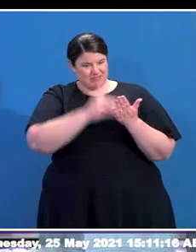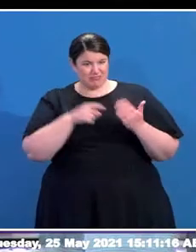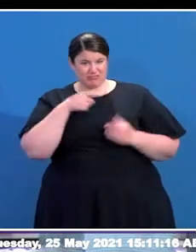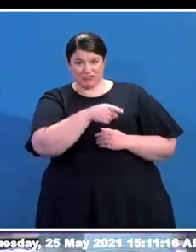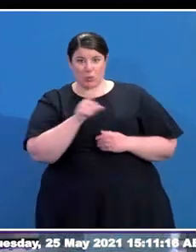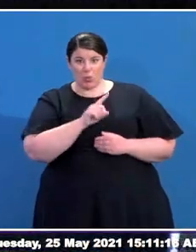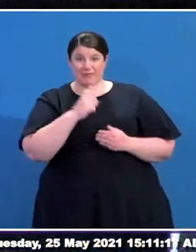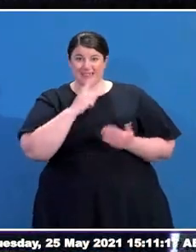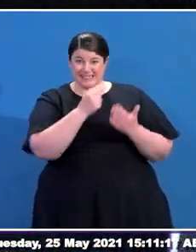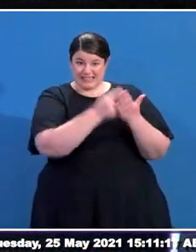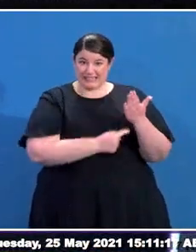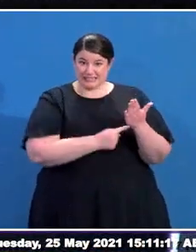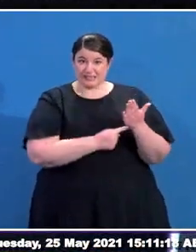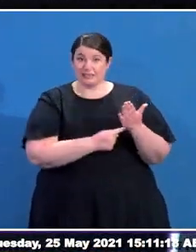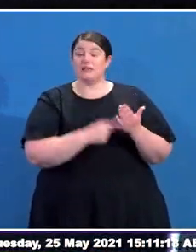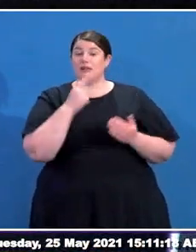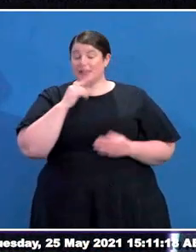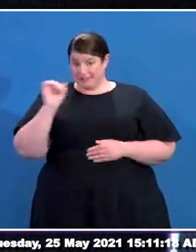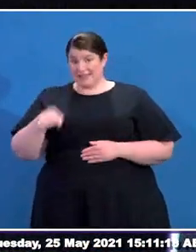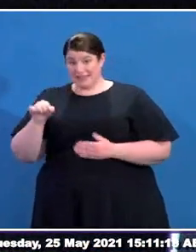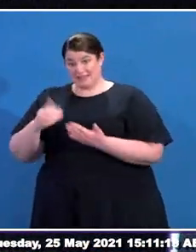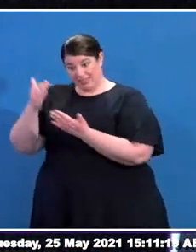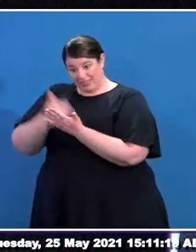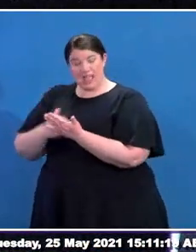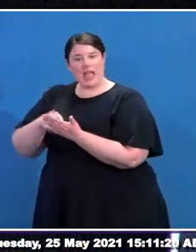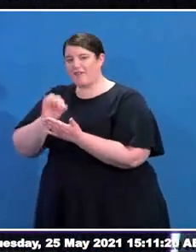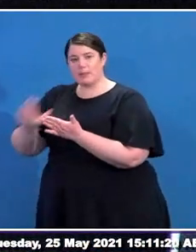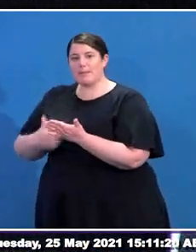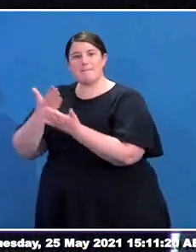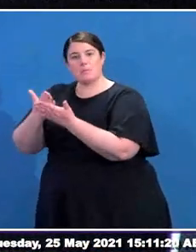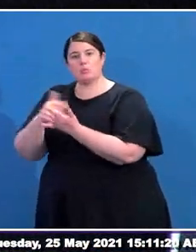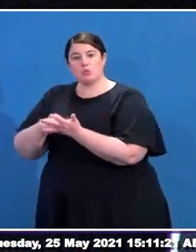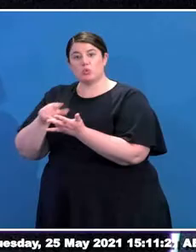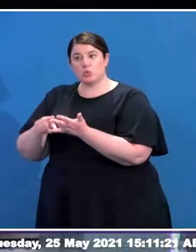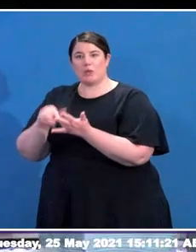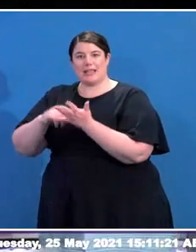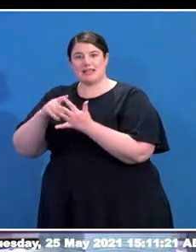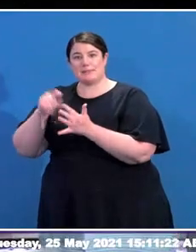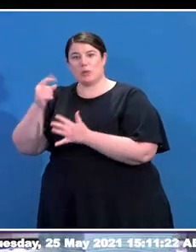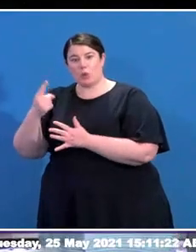These are the allegations that have been made but they have not been put to the two respondents. I see.